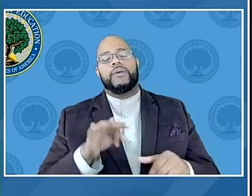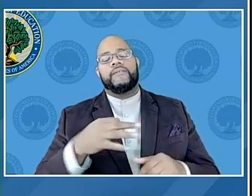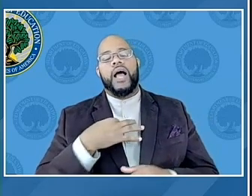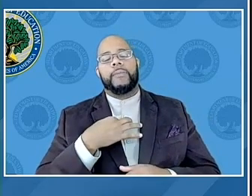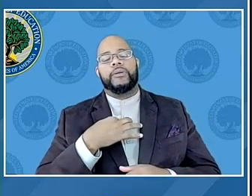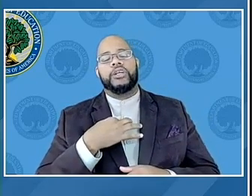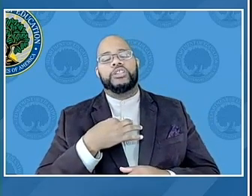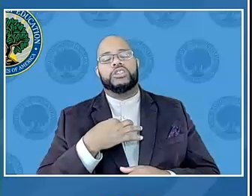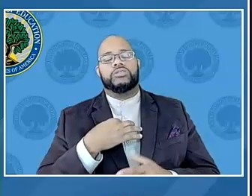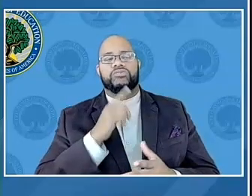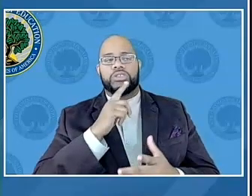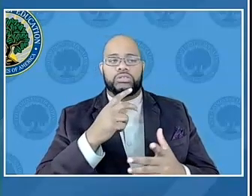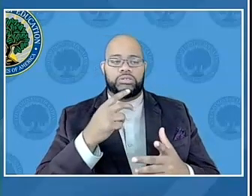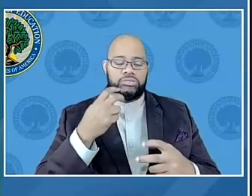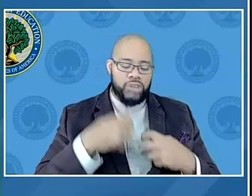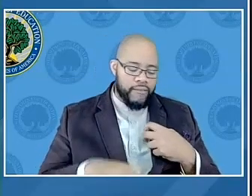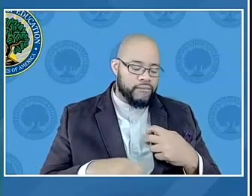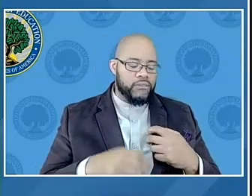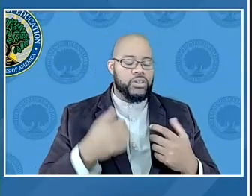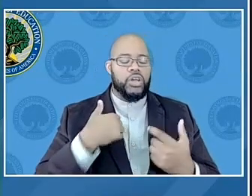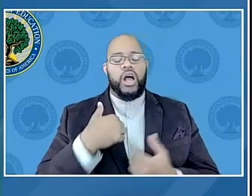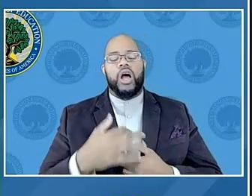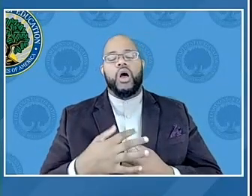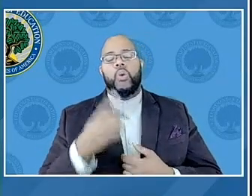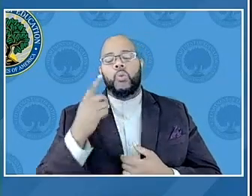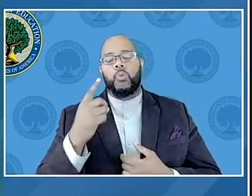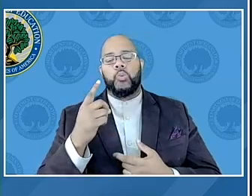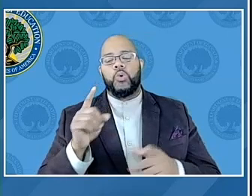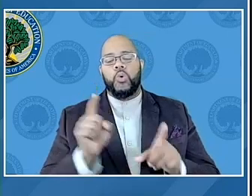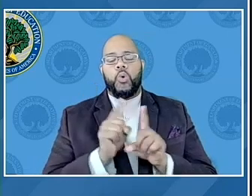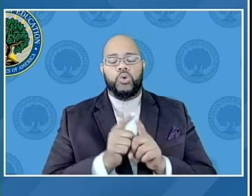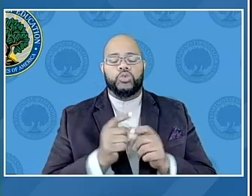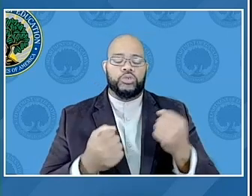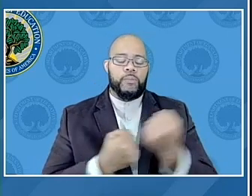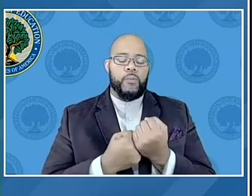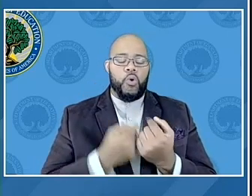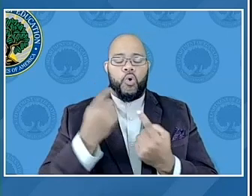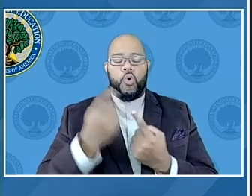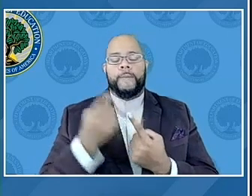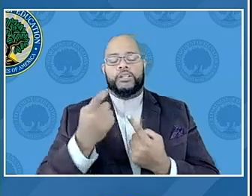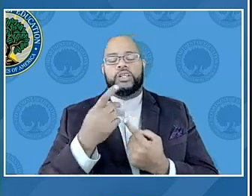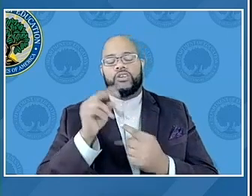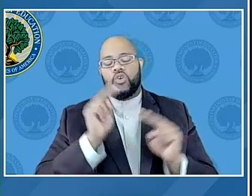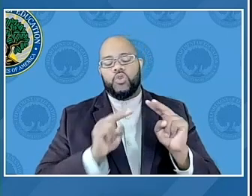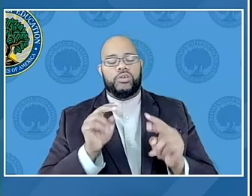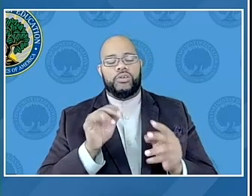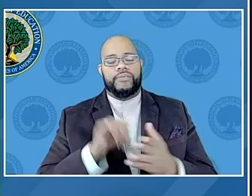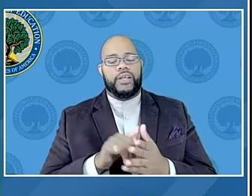So I would also support automation and looking at predicating Public Service